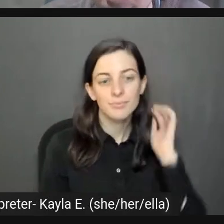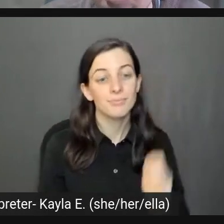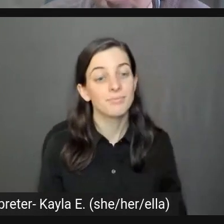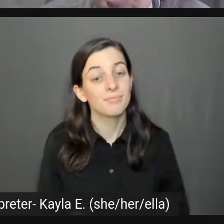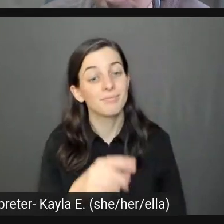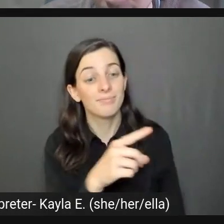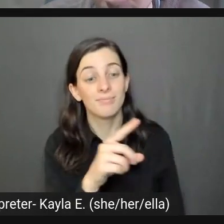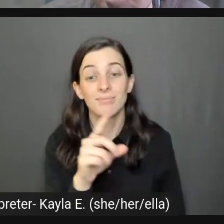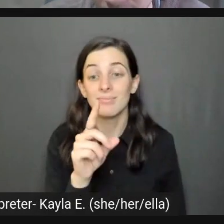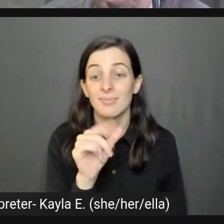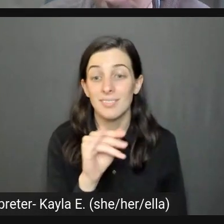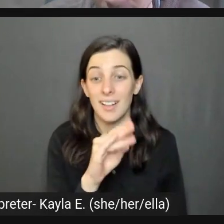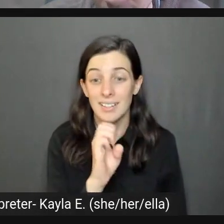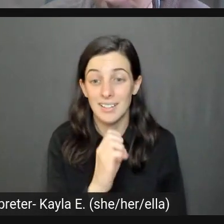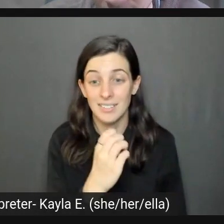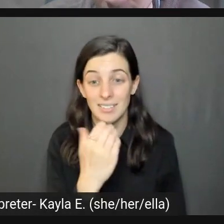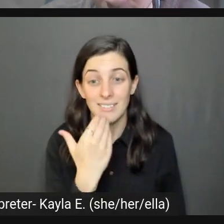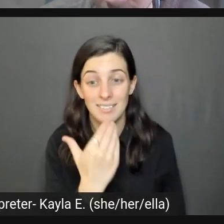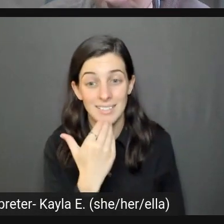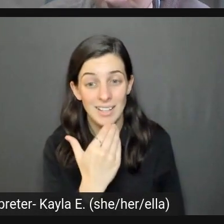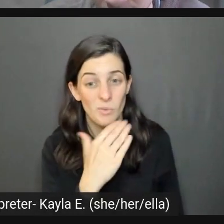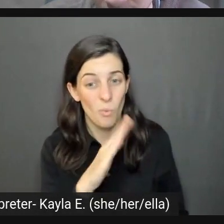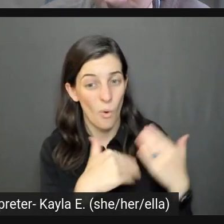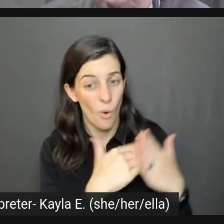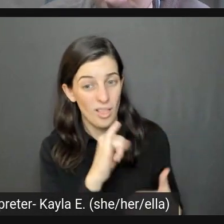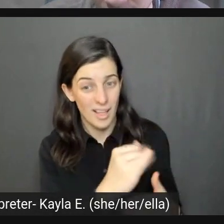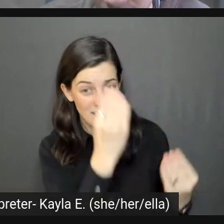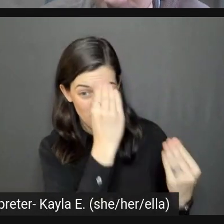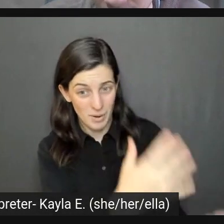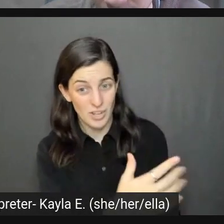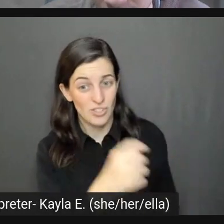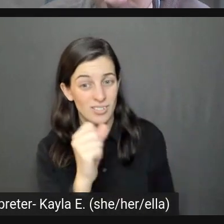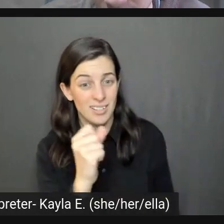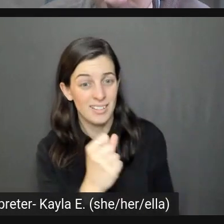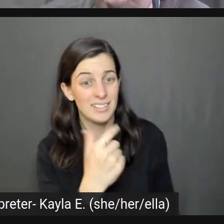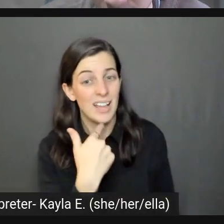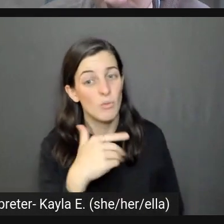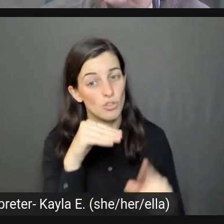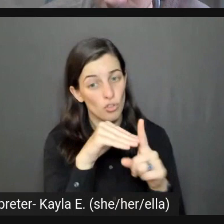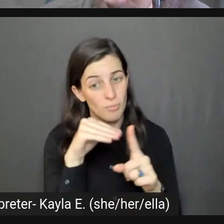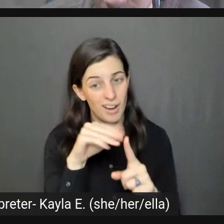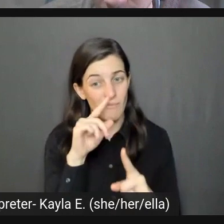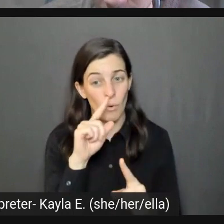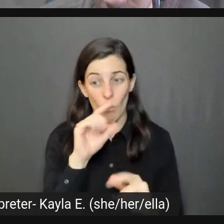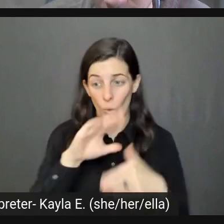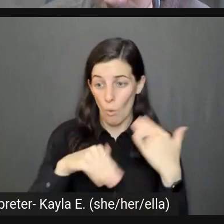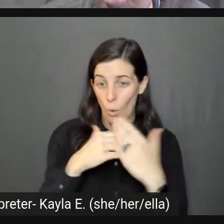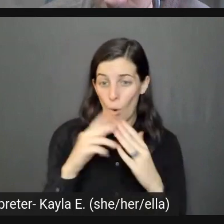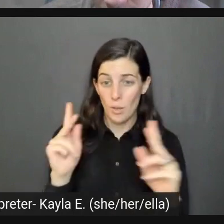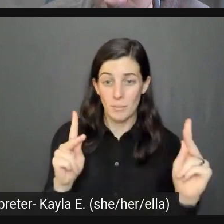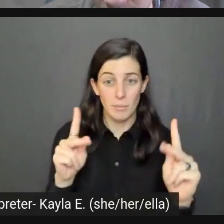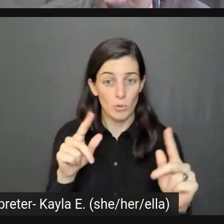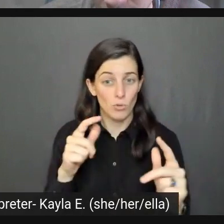Thank you so much for all of that info. As a reminder to people watching, you can enter your questions